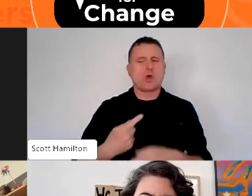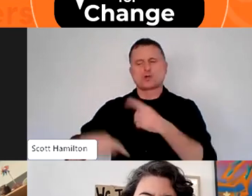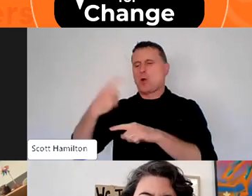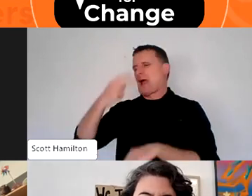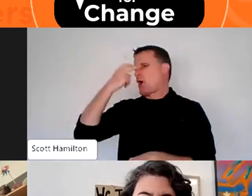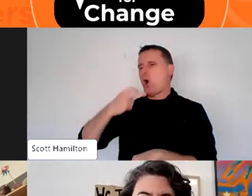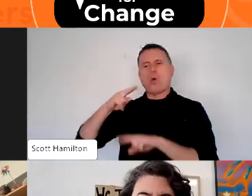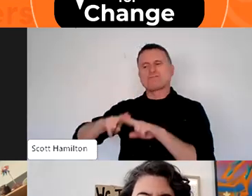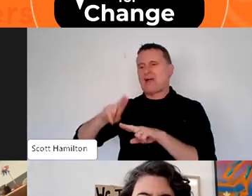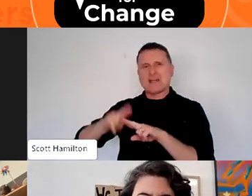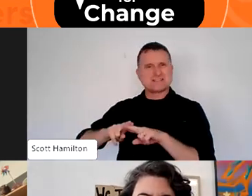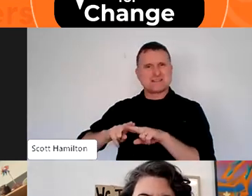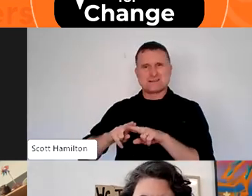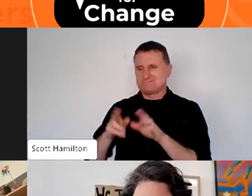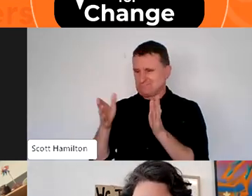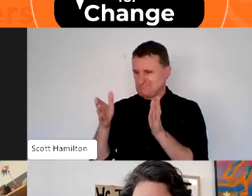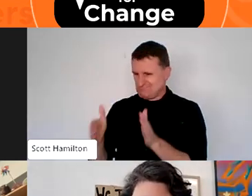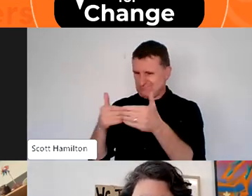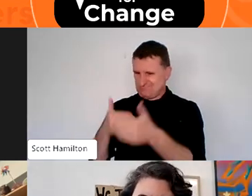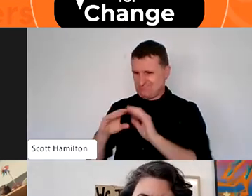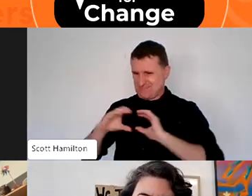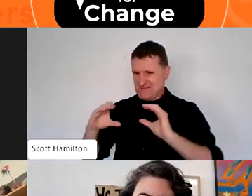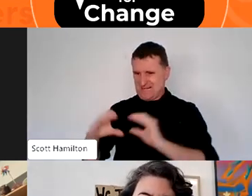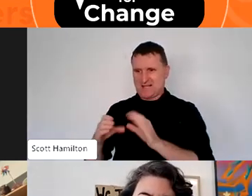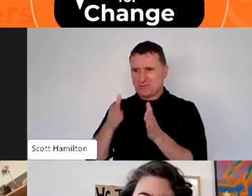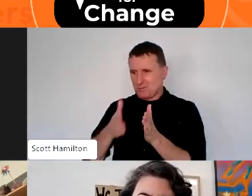for our school because our teachers work collaboratively, our children